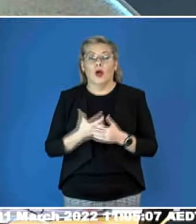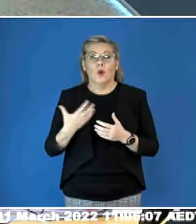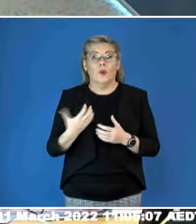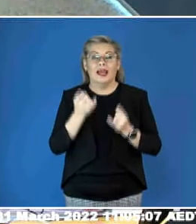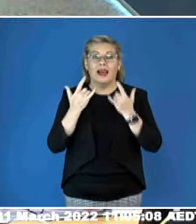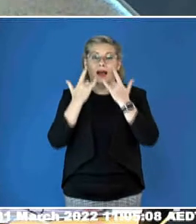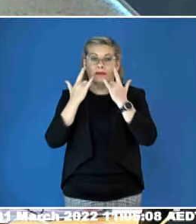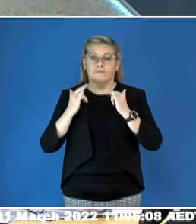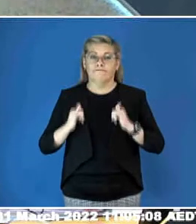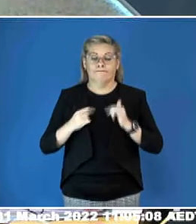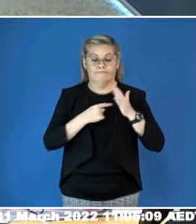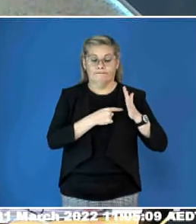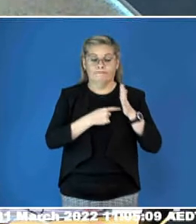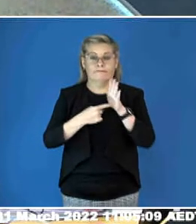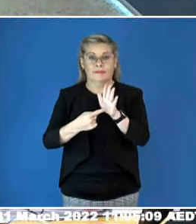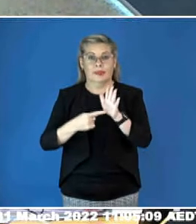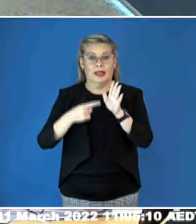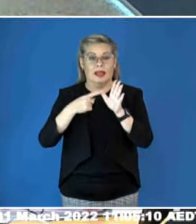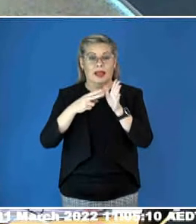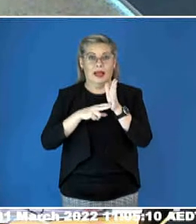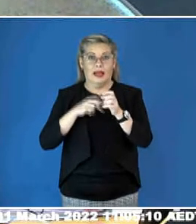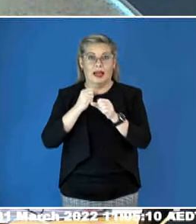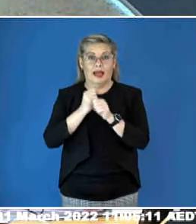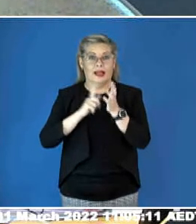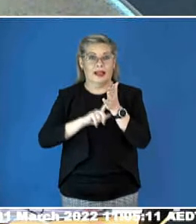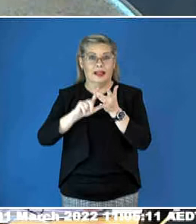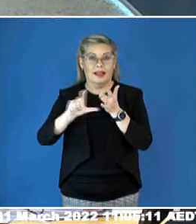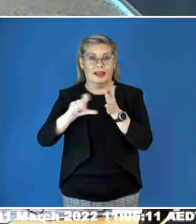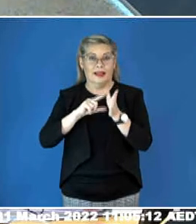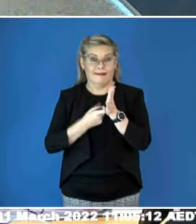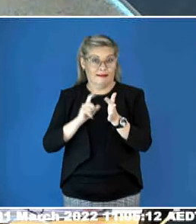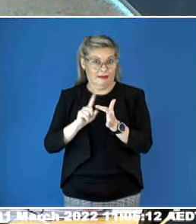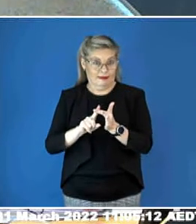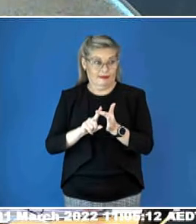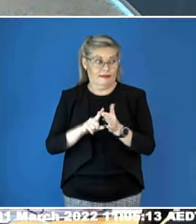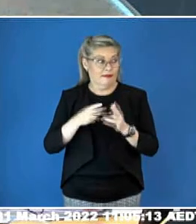representatives of Anglicare. If it's now an appropriate time for them to announce their appearance. Yes, please. Thank you.